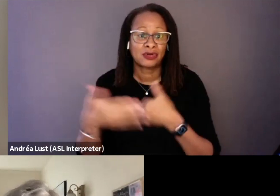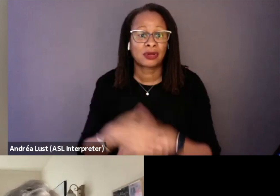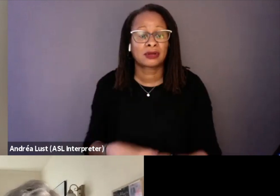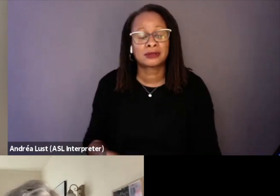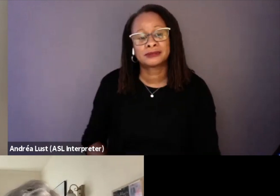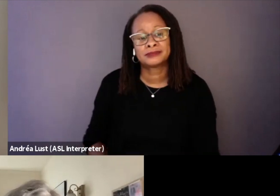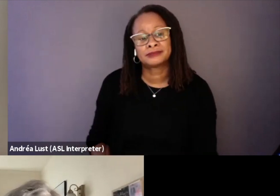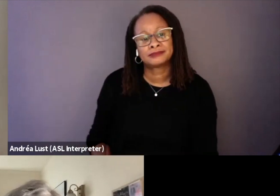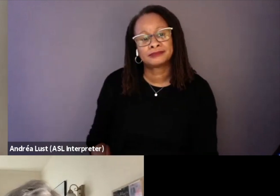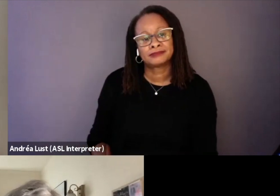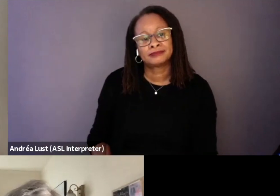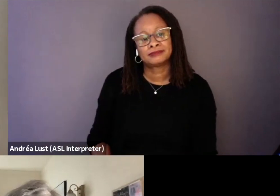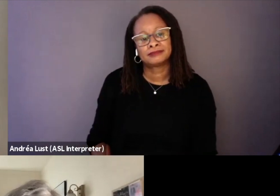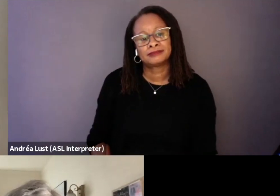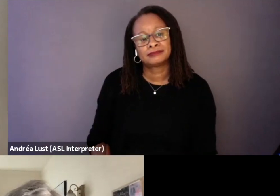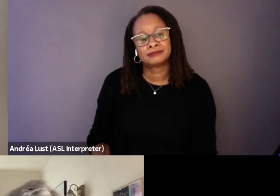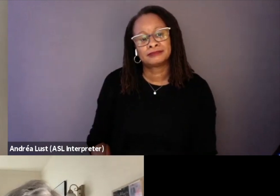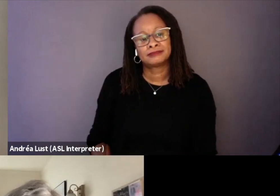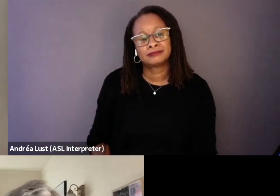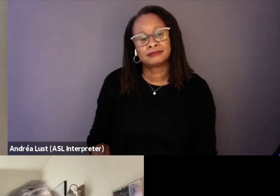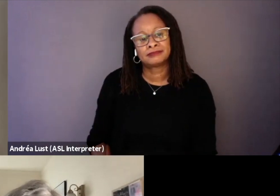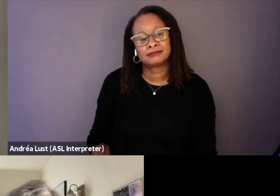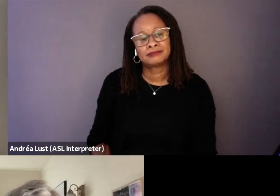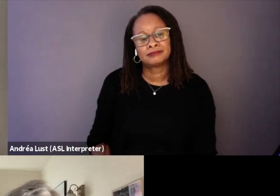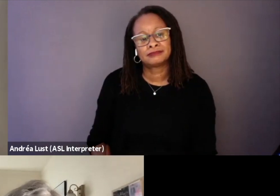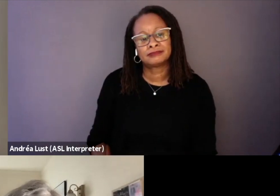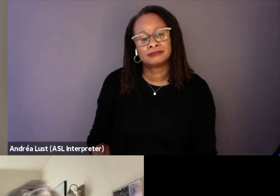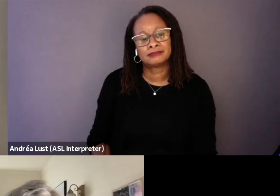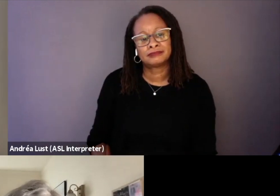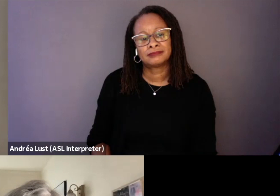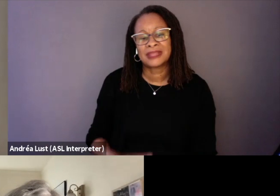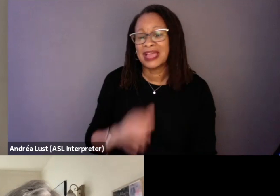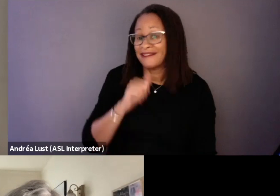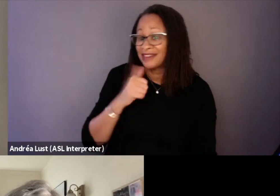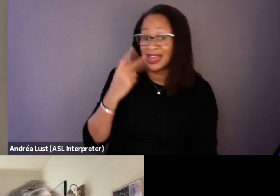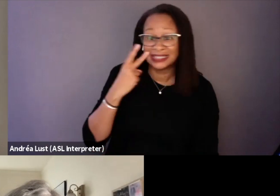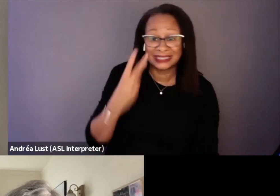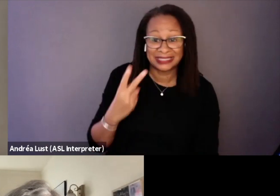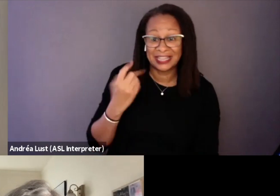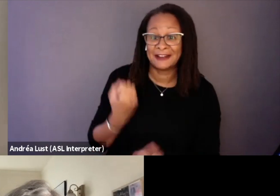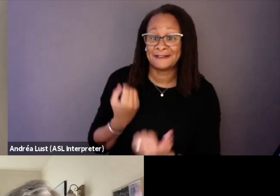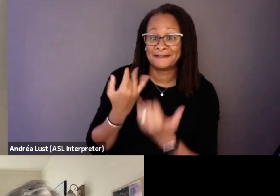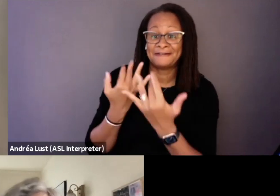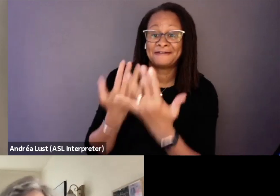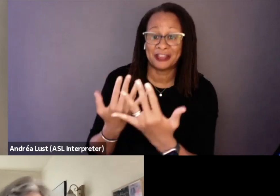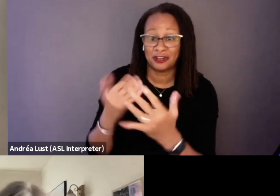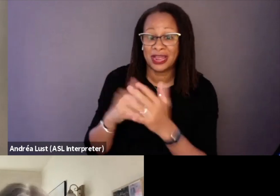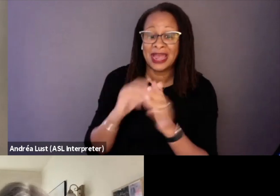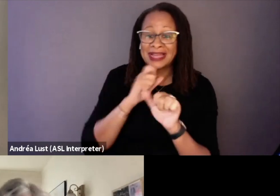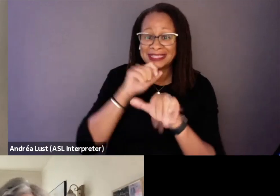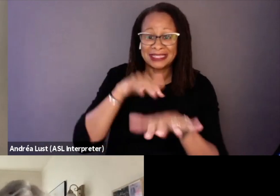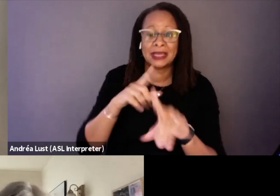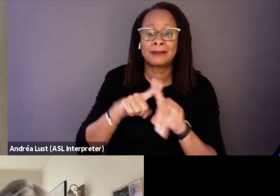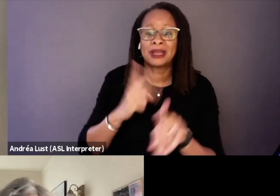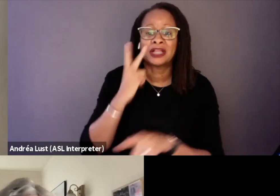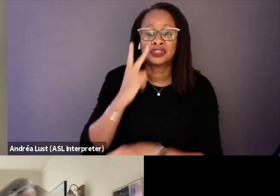I didn't see Fire at Sea. I saw Notturno... There you go. which is .